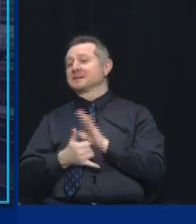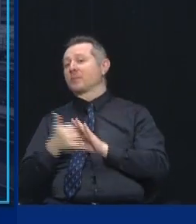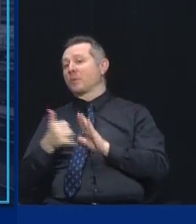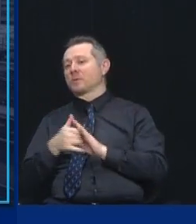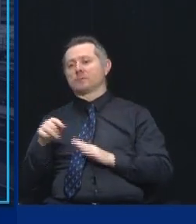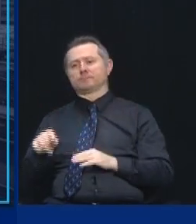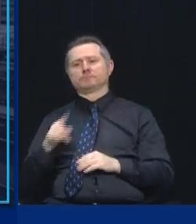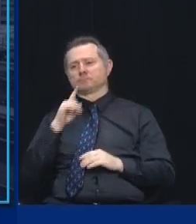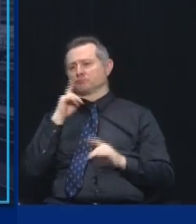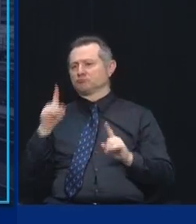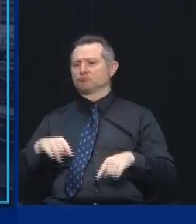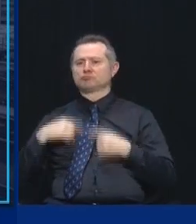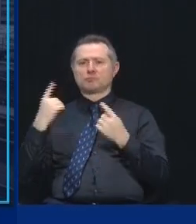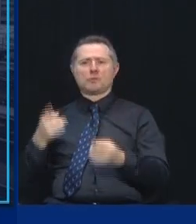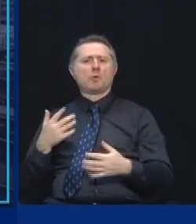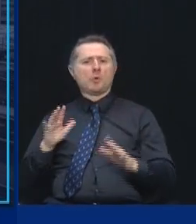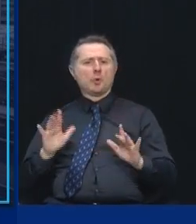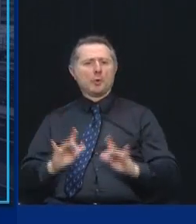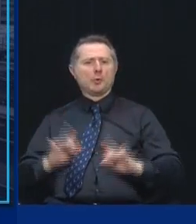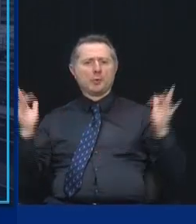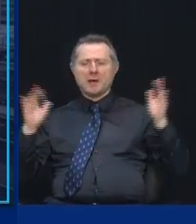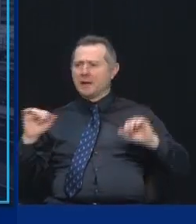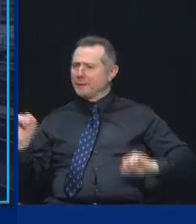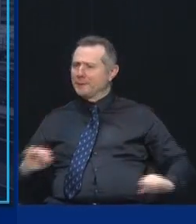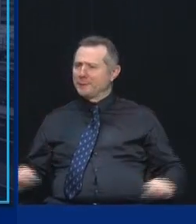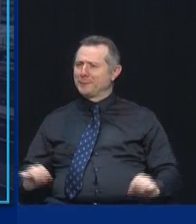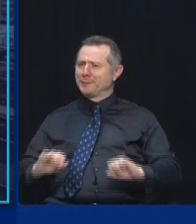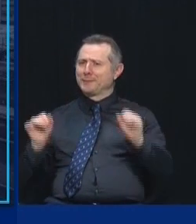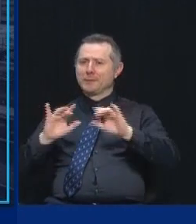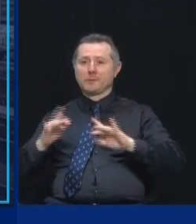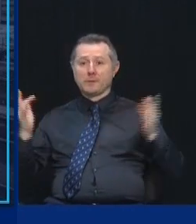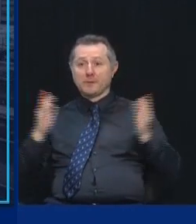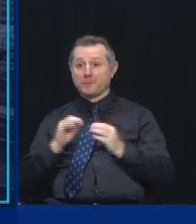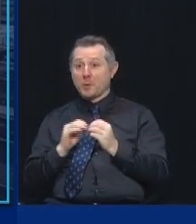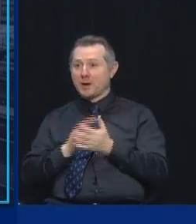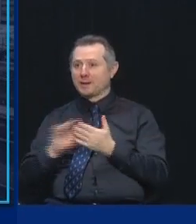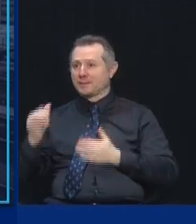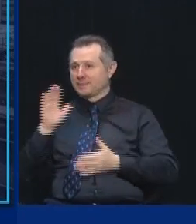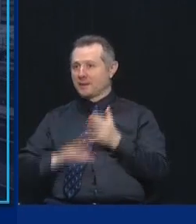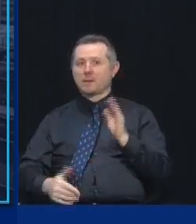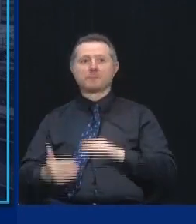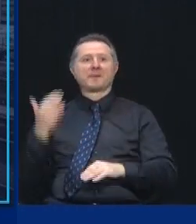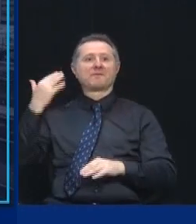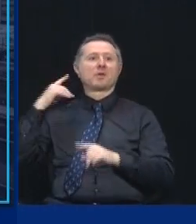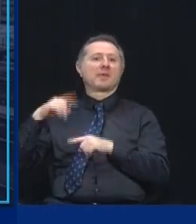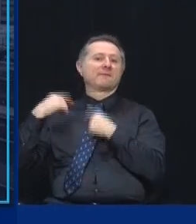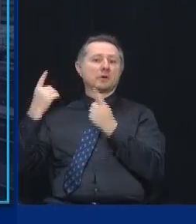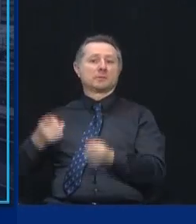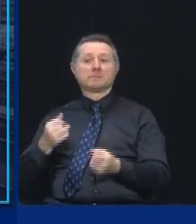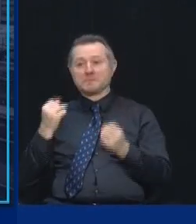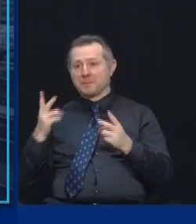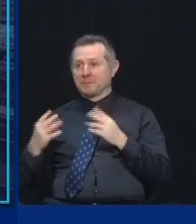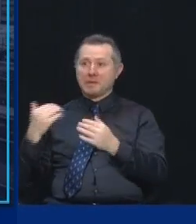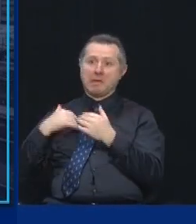DURING THIS PERIOD OF TIME. THE MTA -- SUBWAY TRAINS HAVE NEVER BEEN CLEANER THAN THEY ARE